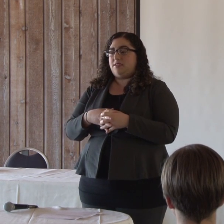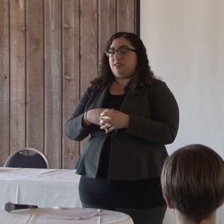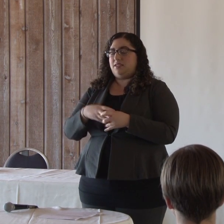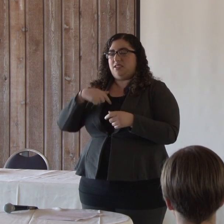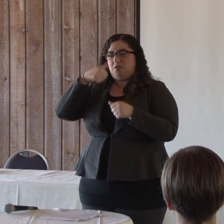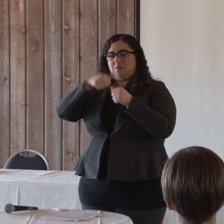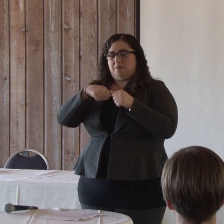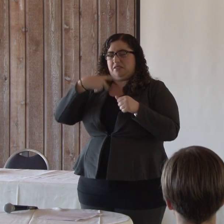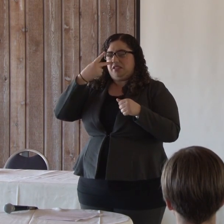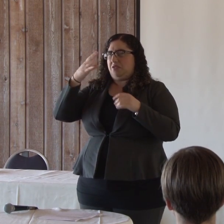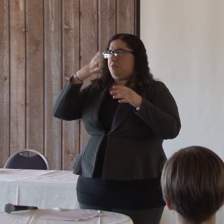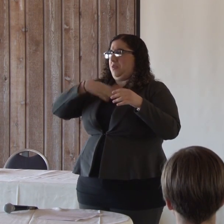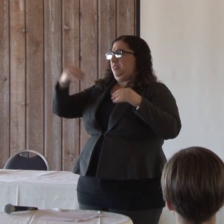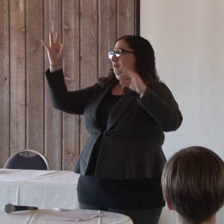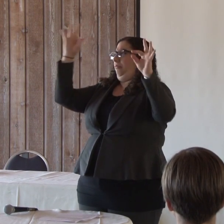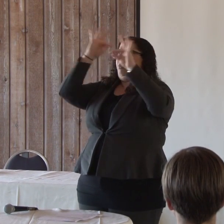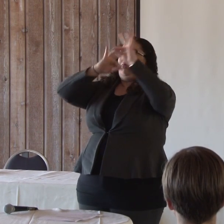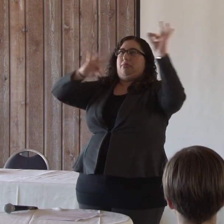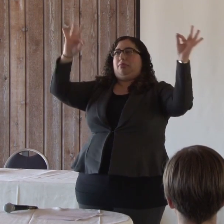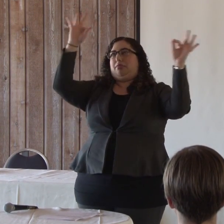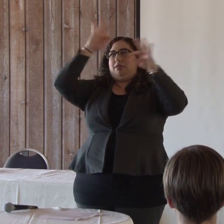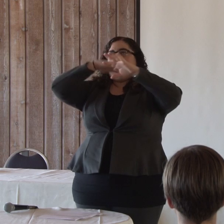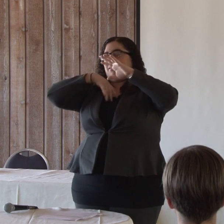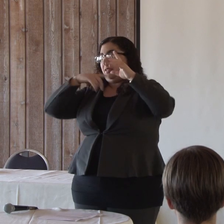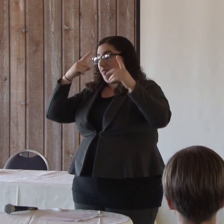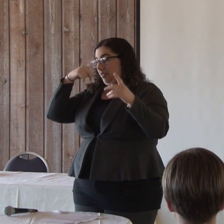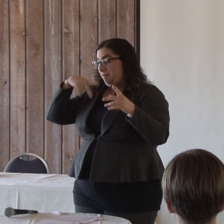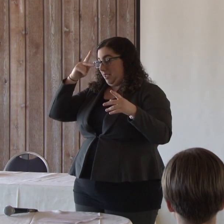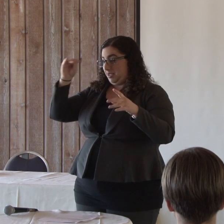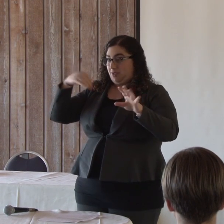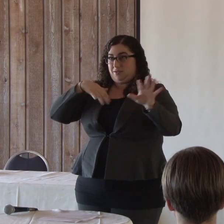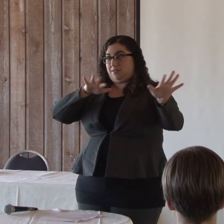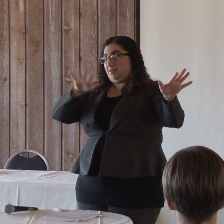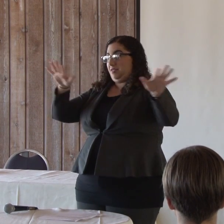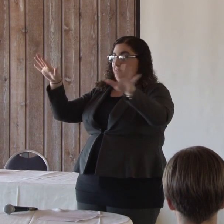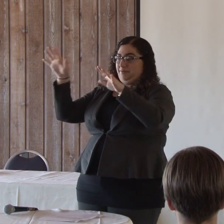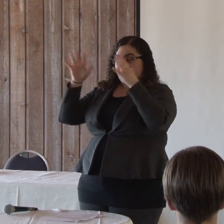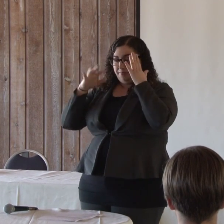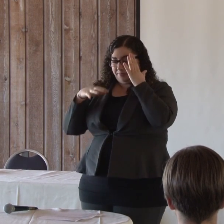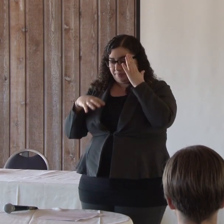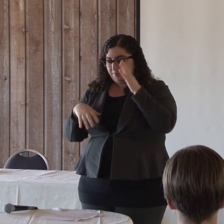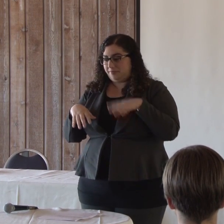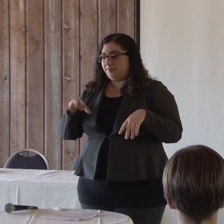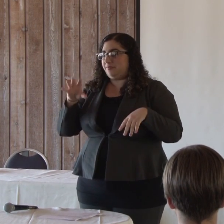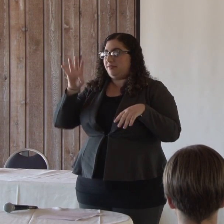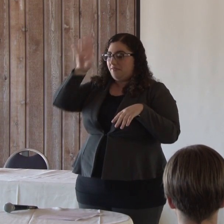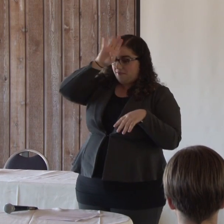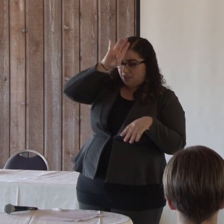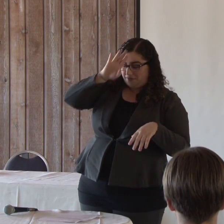a pop in my back and it ended up breaking. And I remember not being able to see clearly